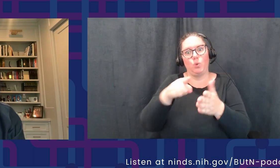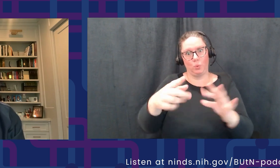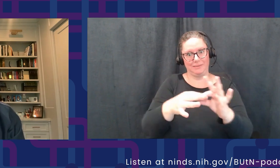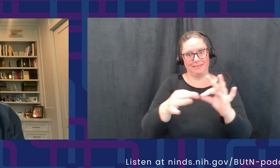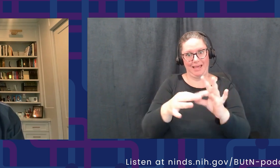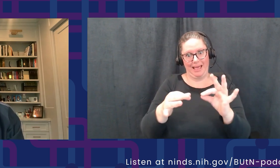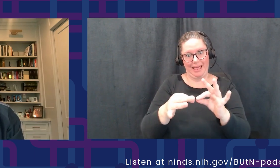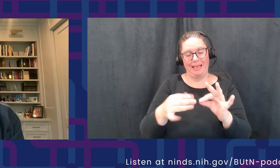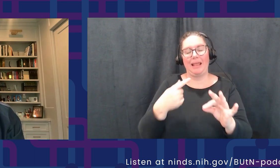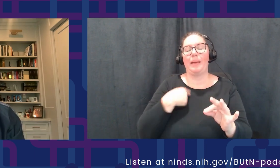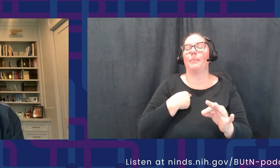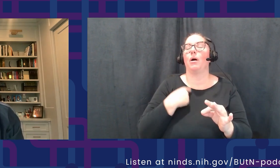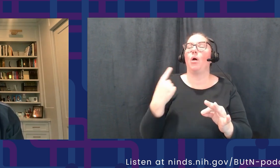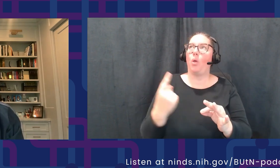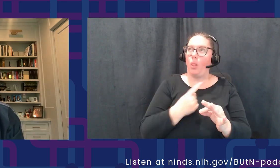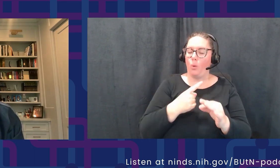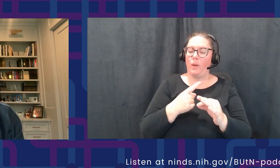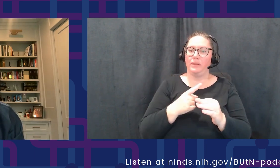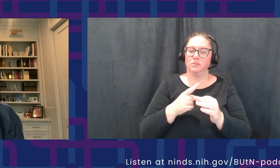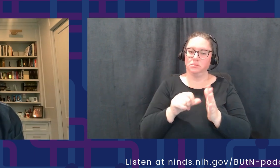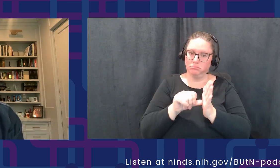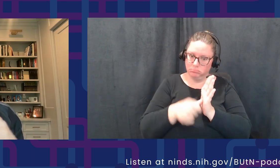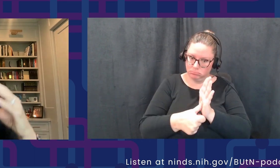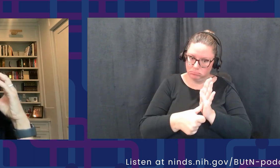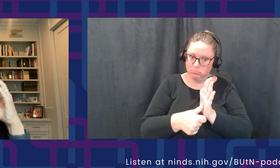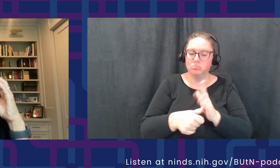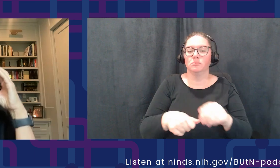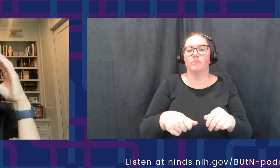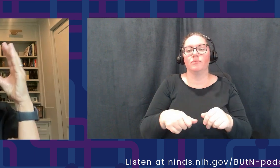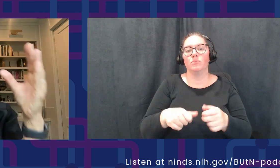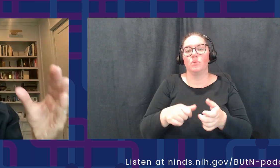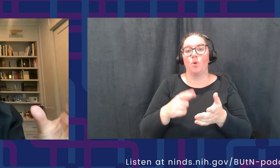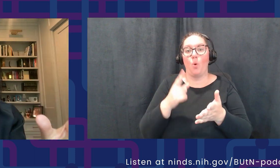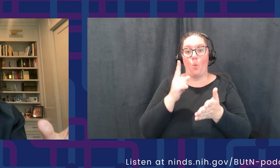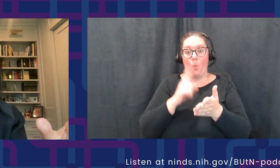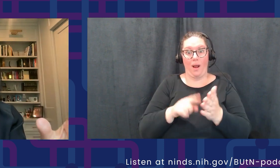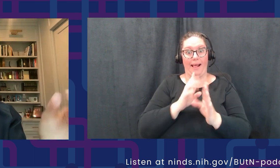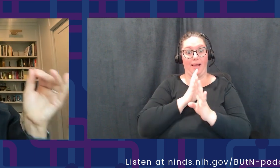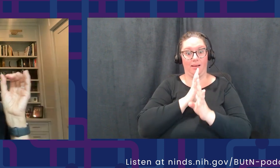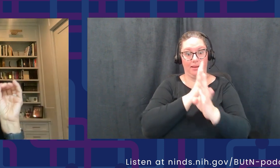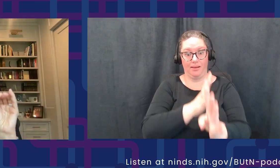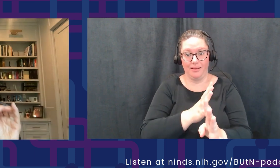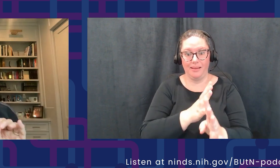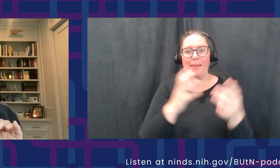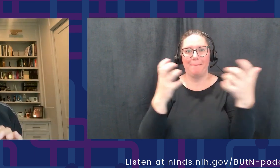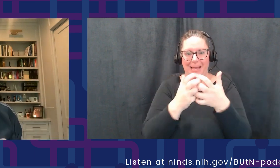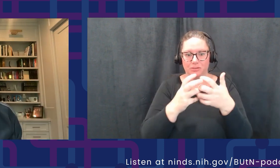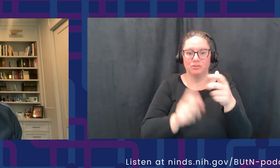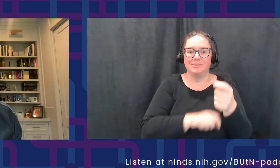And I am always insistent that what comes out in words matches exactly